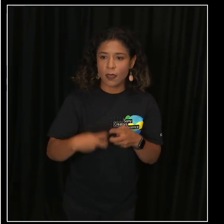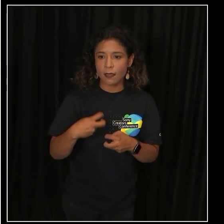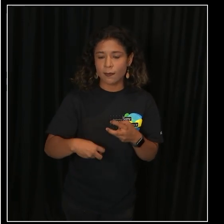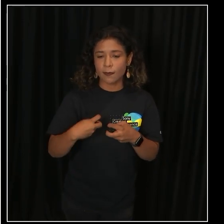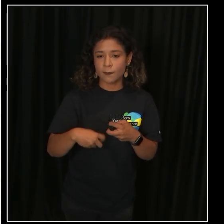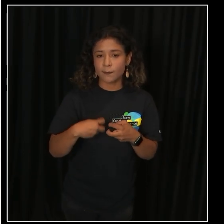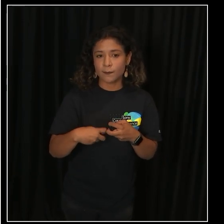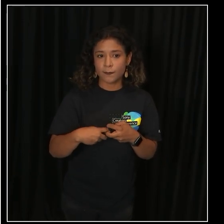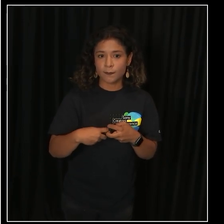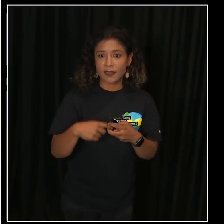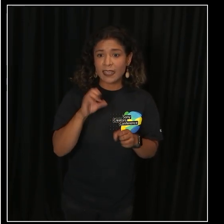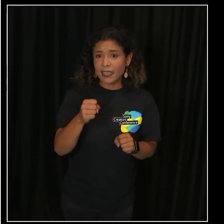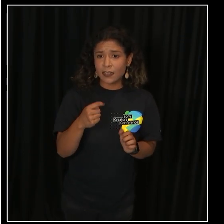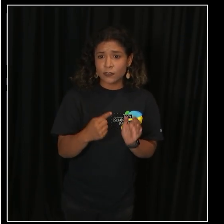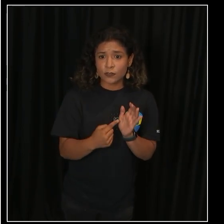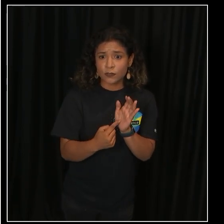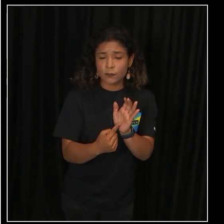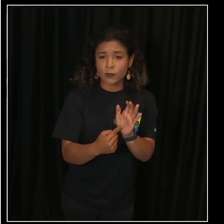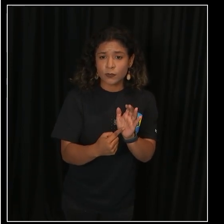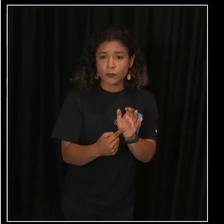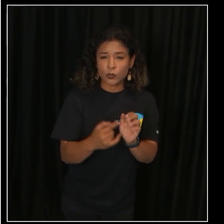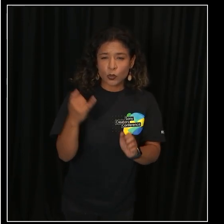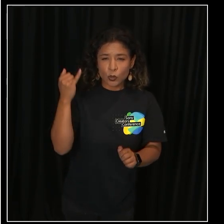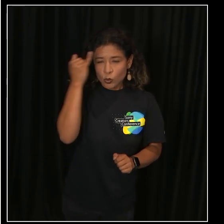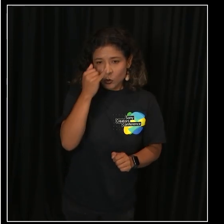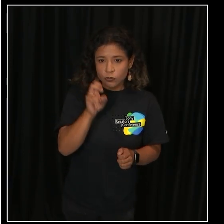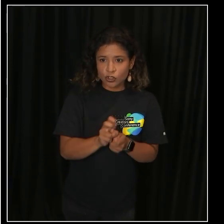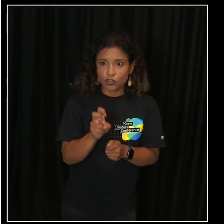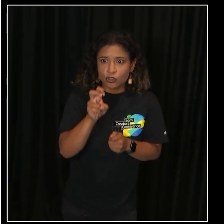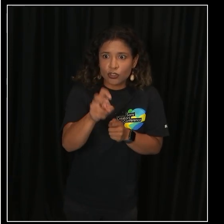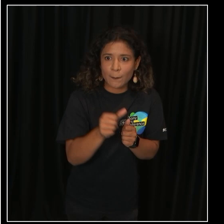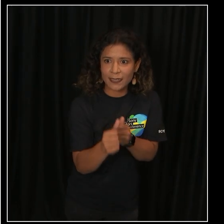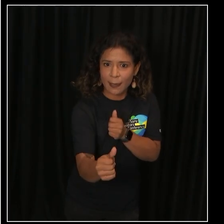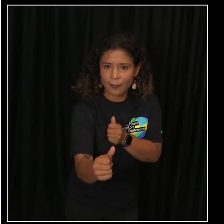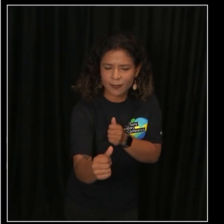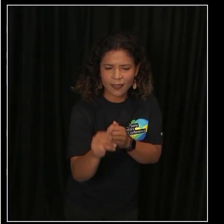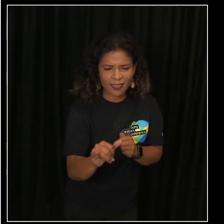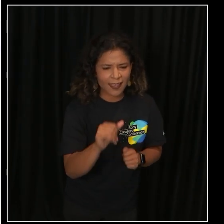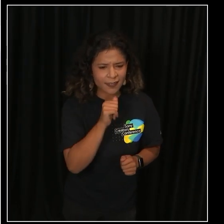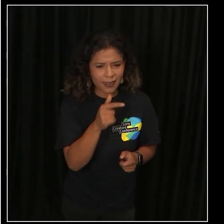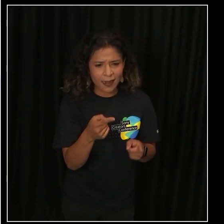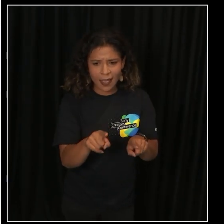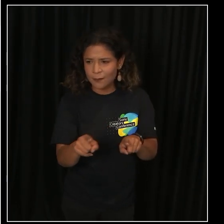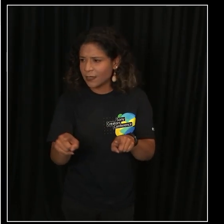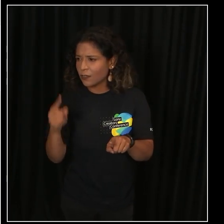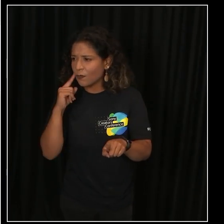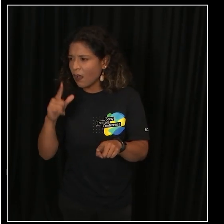This could represent a huge jump and dip that otherwise isn't occurring along other portions of the ray.